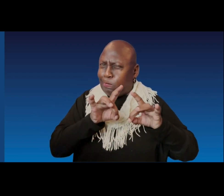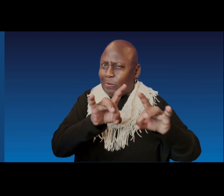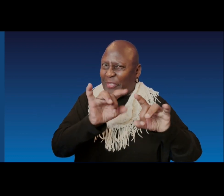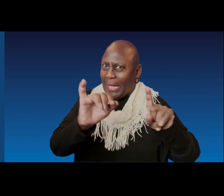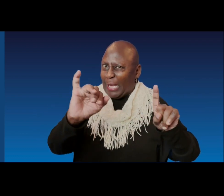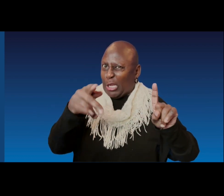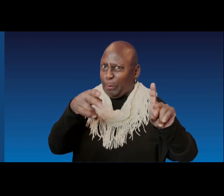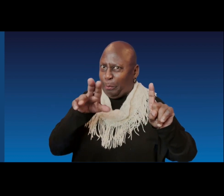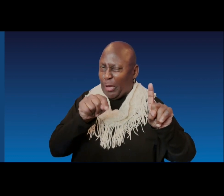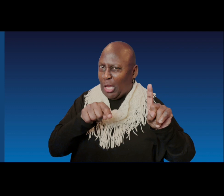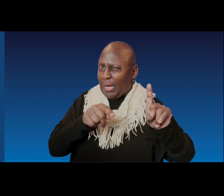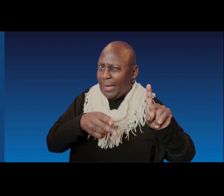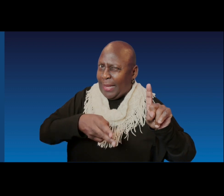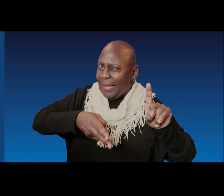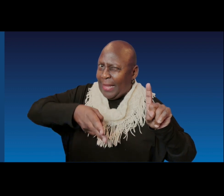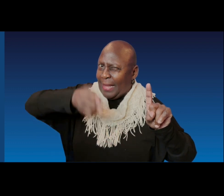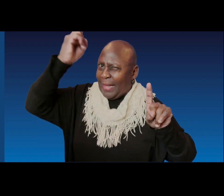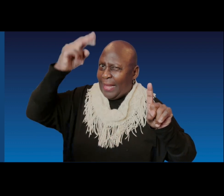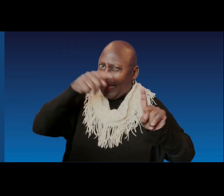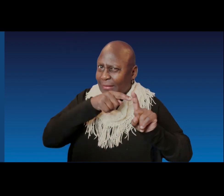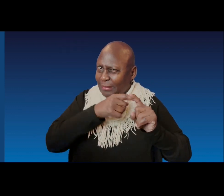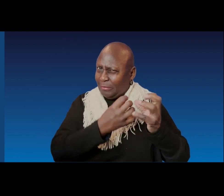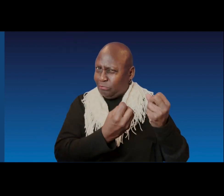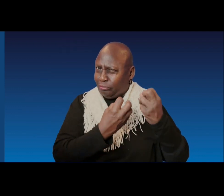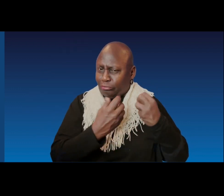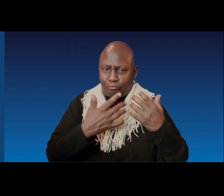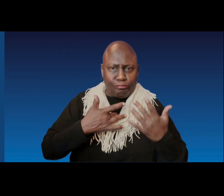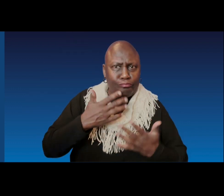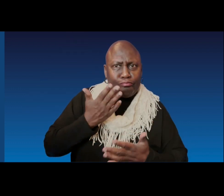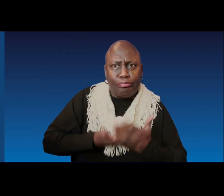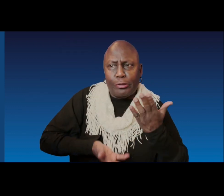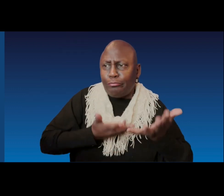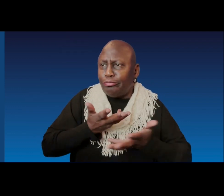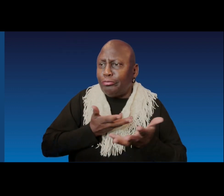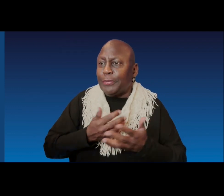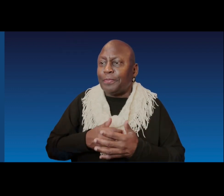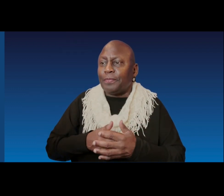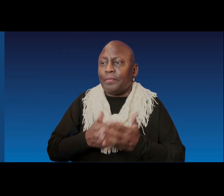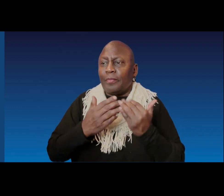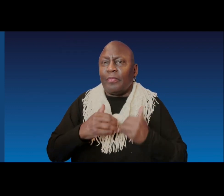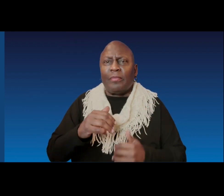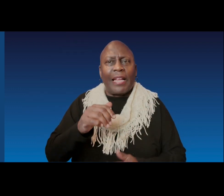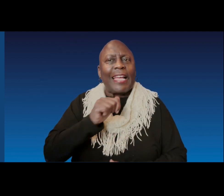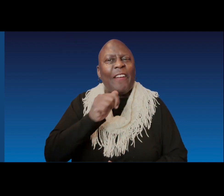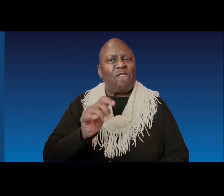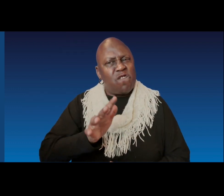It is strongly based on interactions and often receives high input without consciously knowing it.